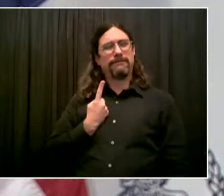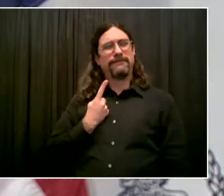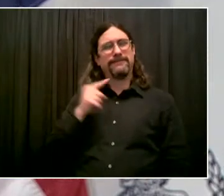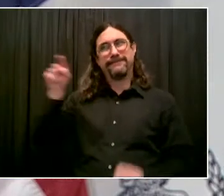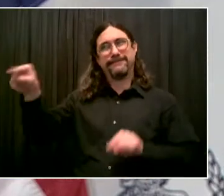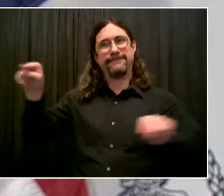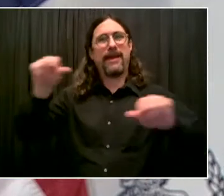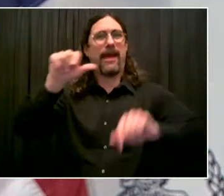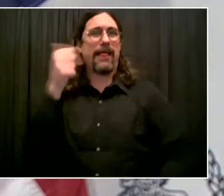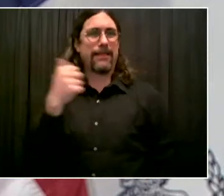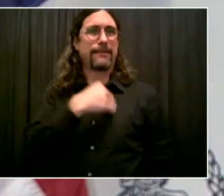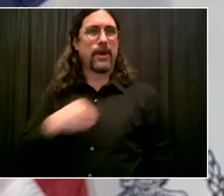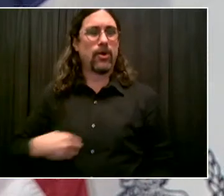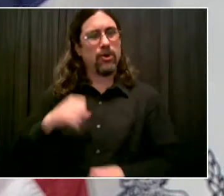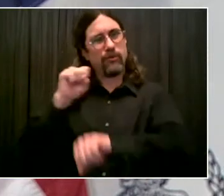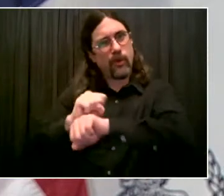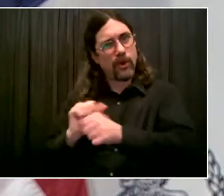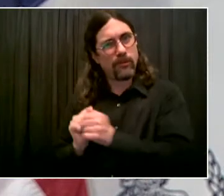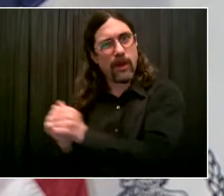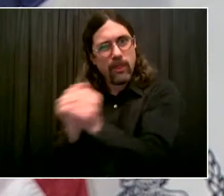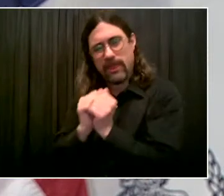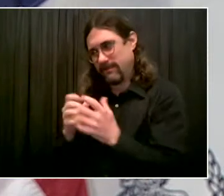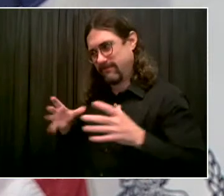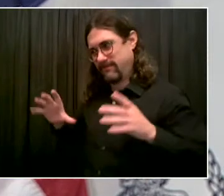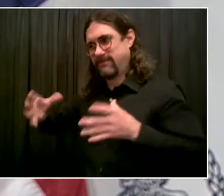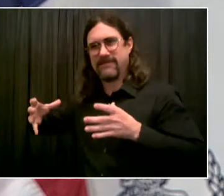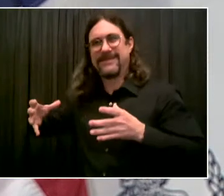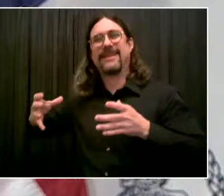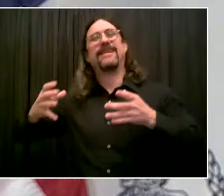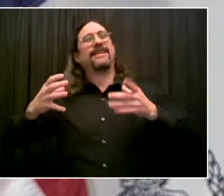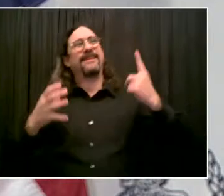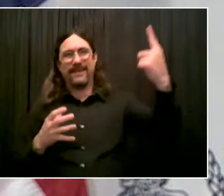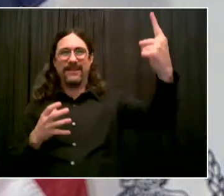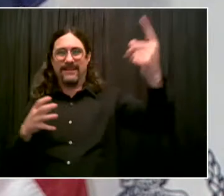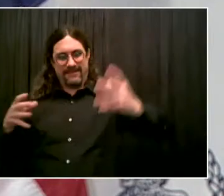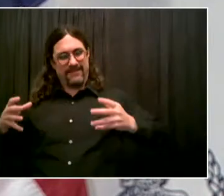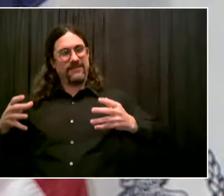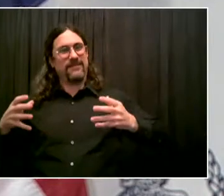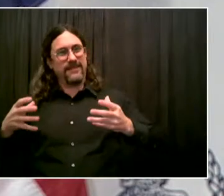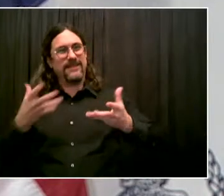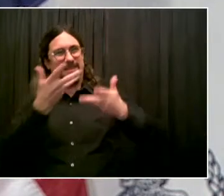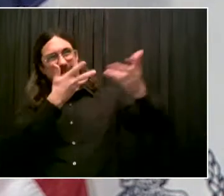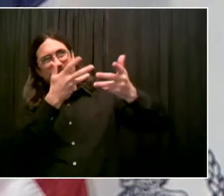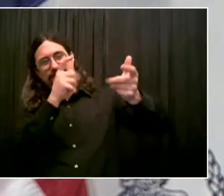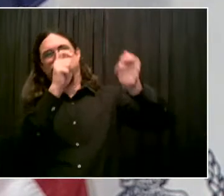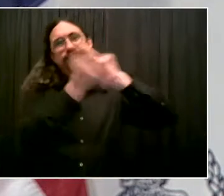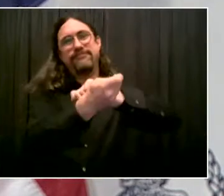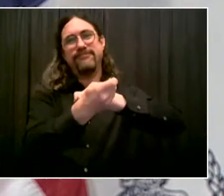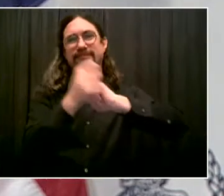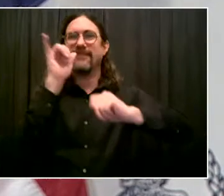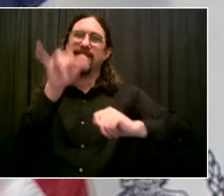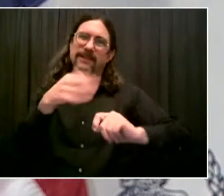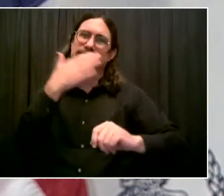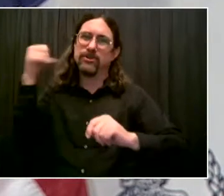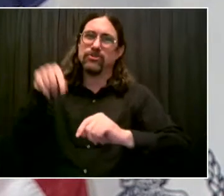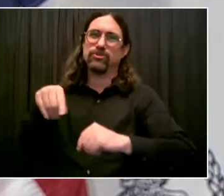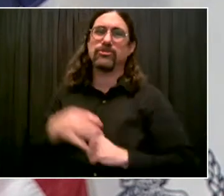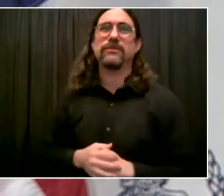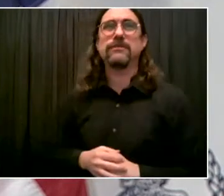WE WWL ILWORK WWH ITTHE BIDEN ADMINISTRATION WITH THAT. THAT WILL BE THE BEST WAY TO SOLVE THIS PROBLEM. WE HAVE TIME